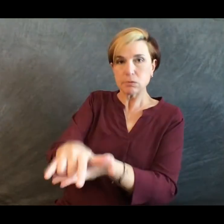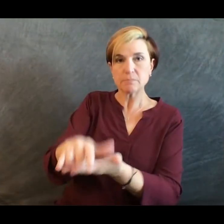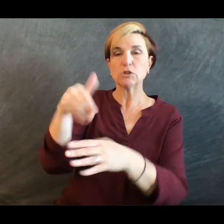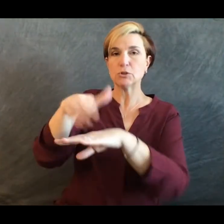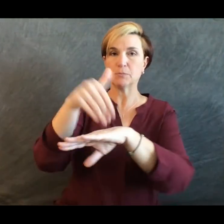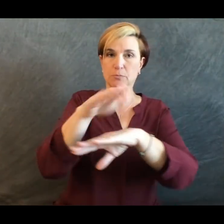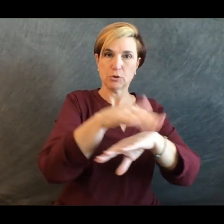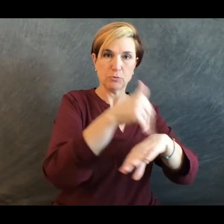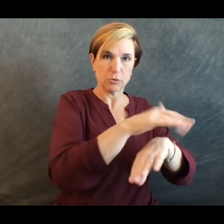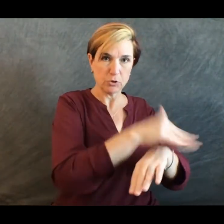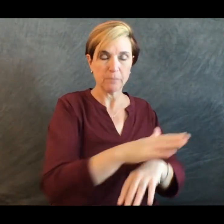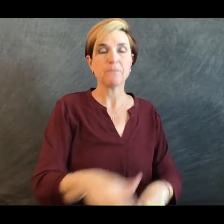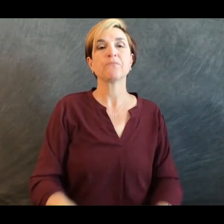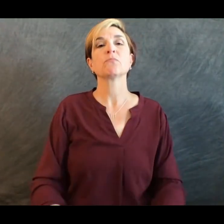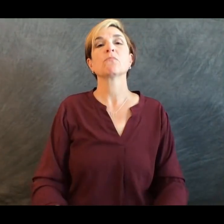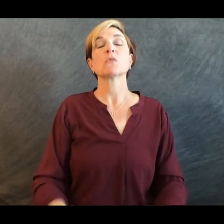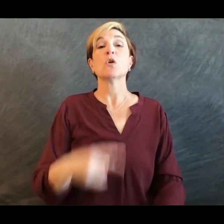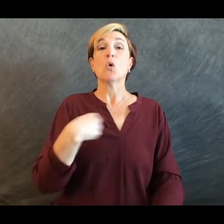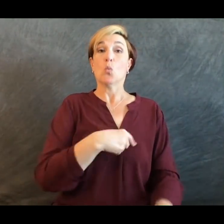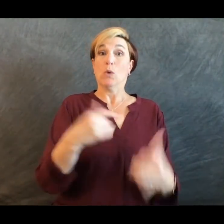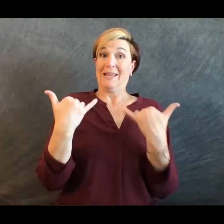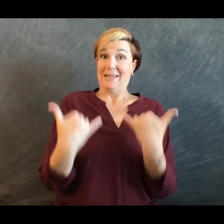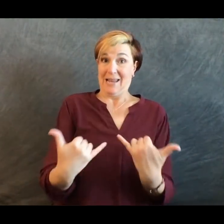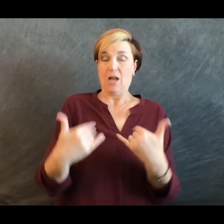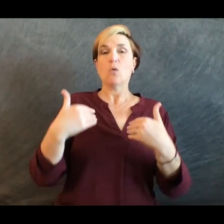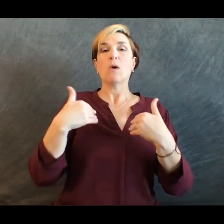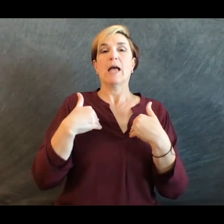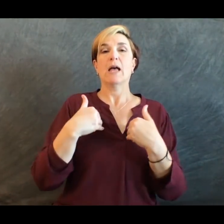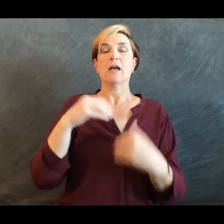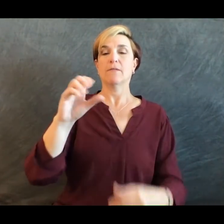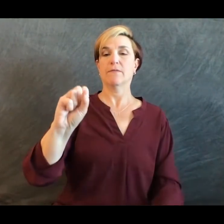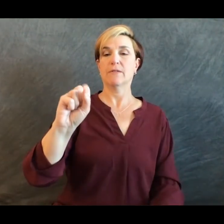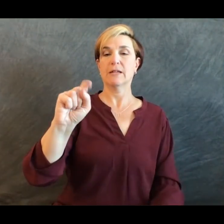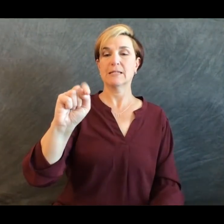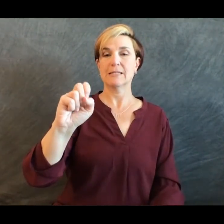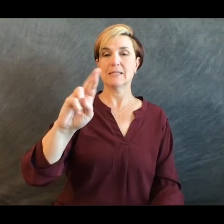ten different cities that can each sterilize up to 80,000 masks each day